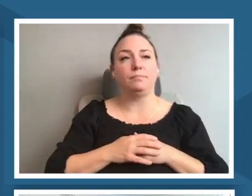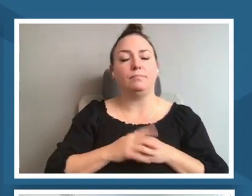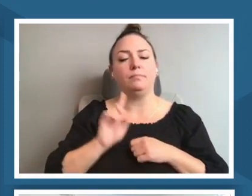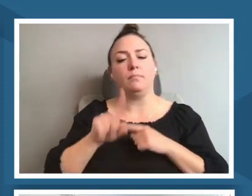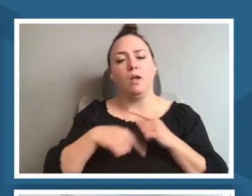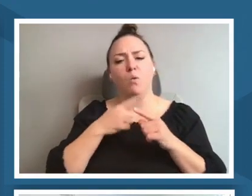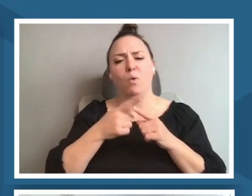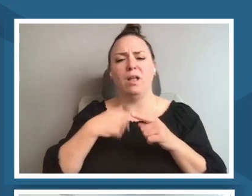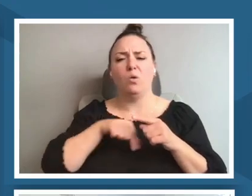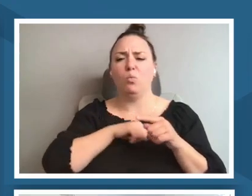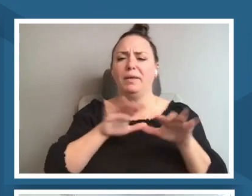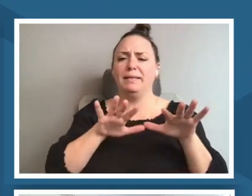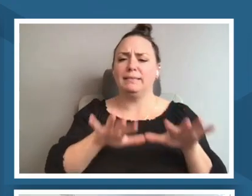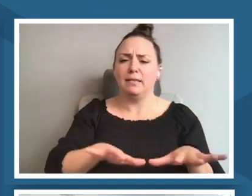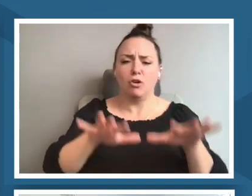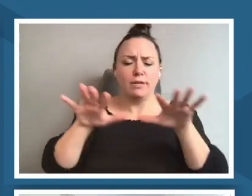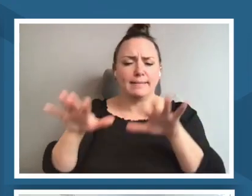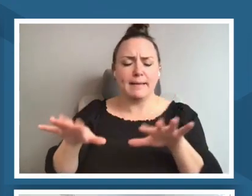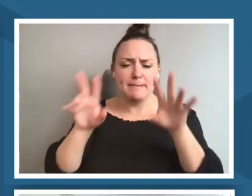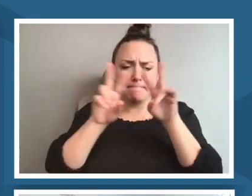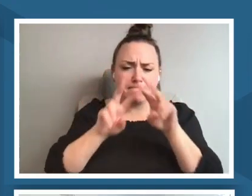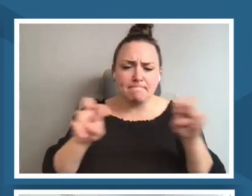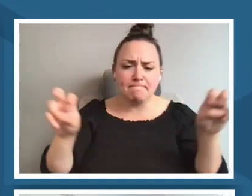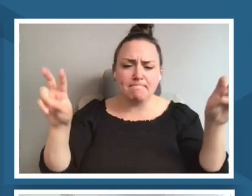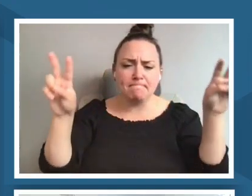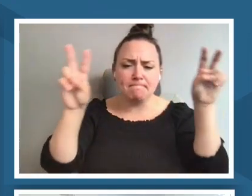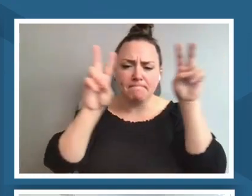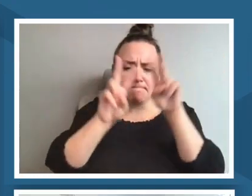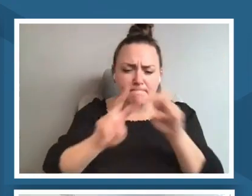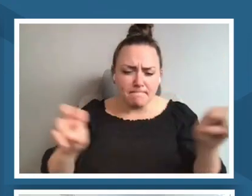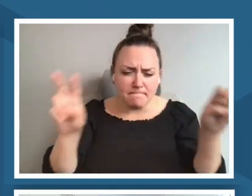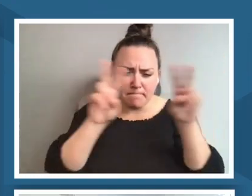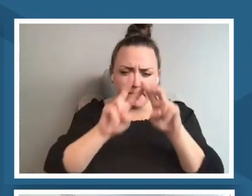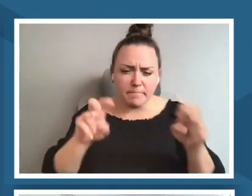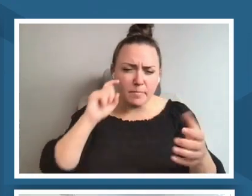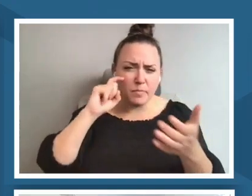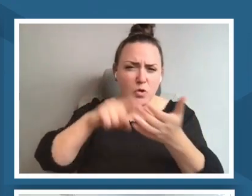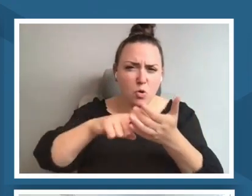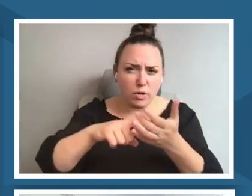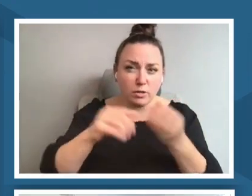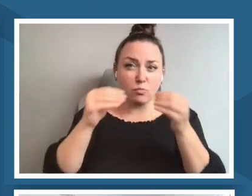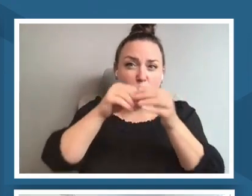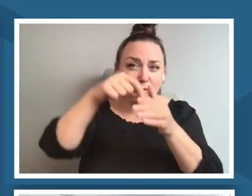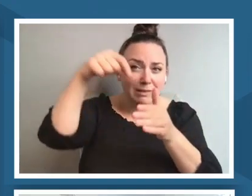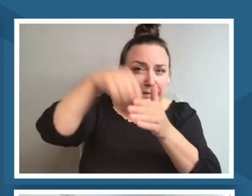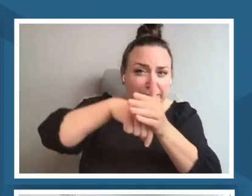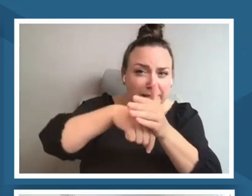what we can see at first glance